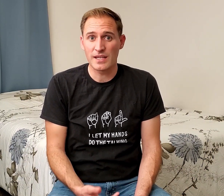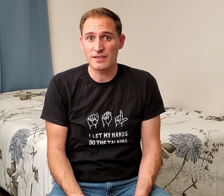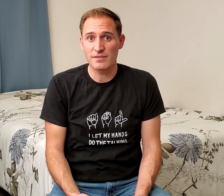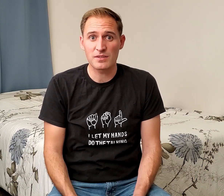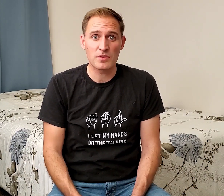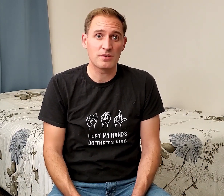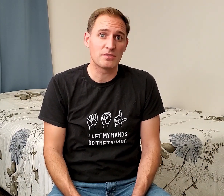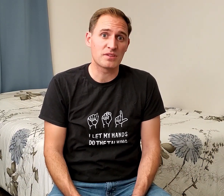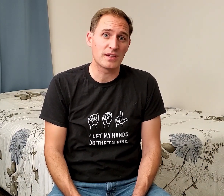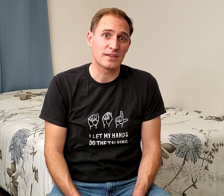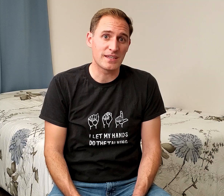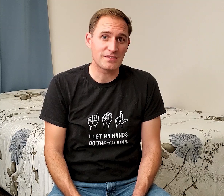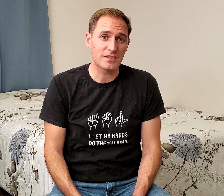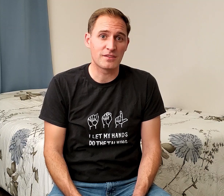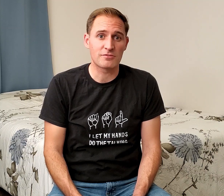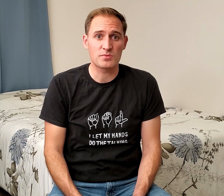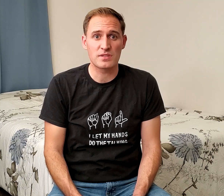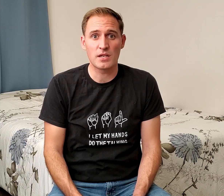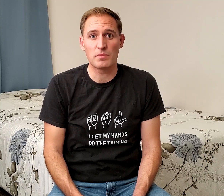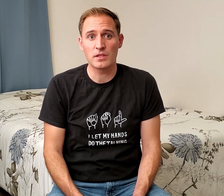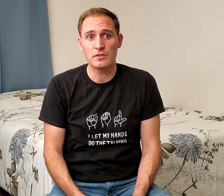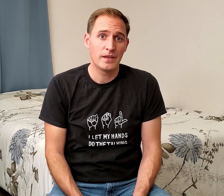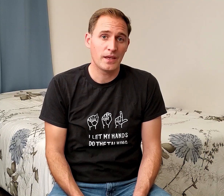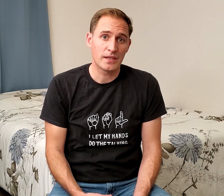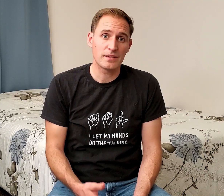leave some of those links in the description down below and in the